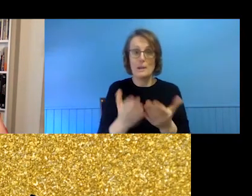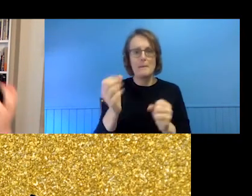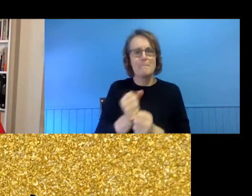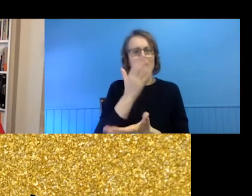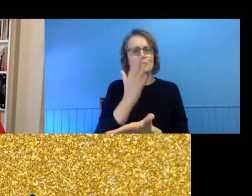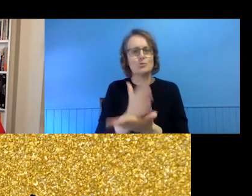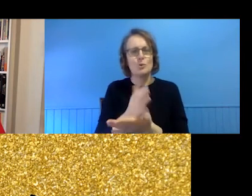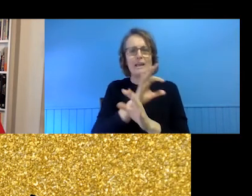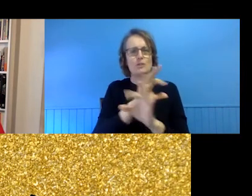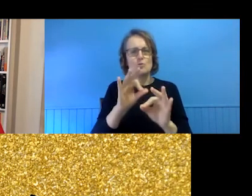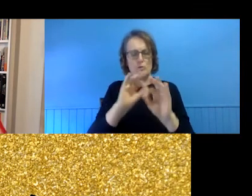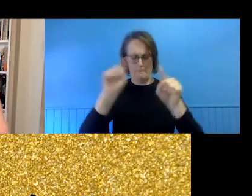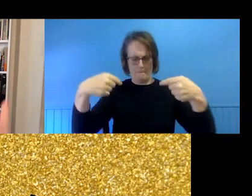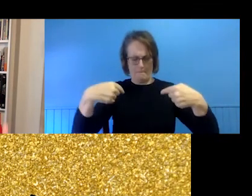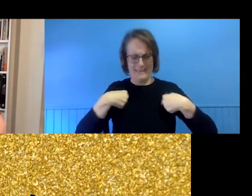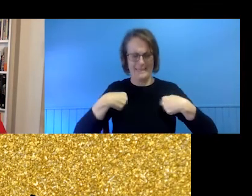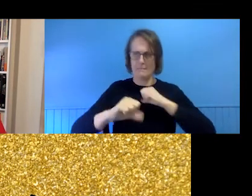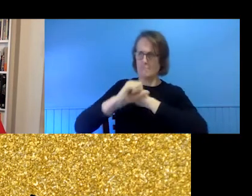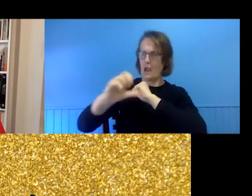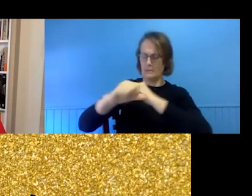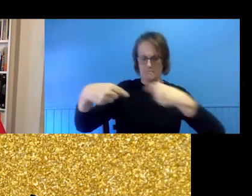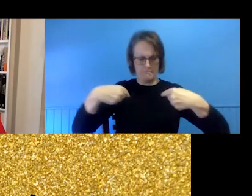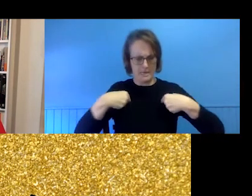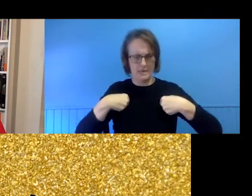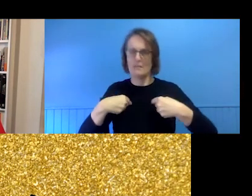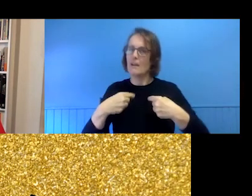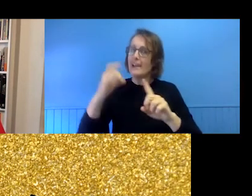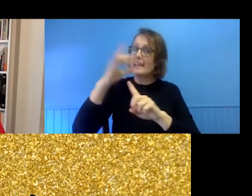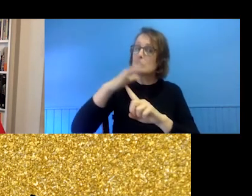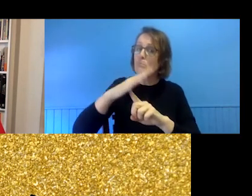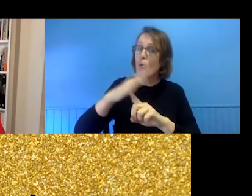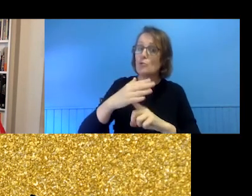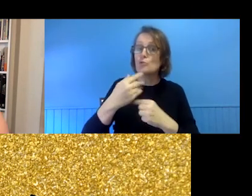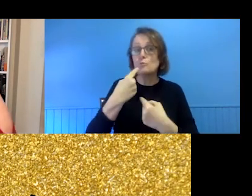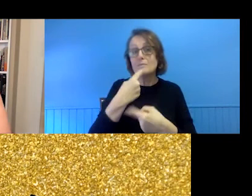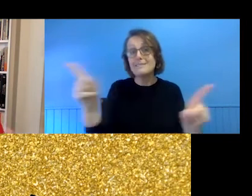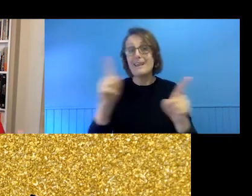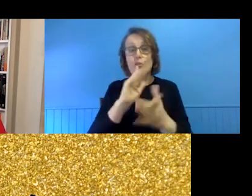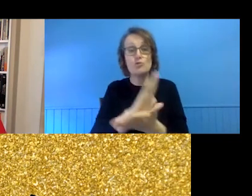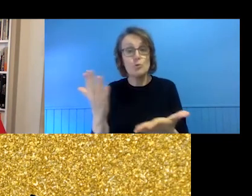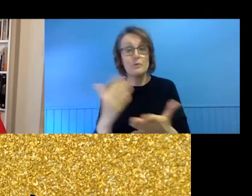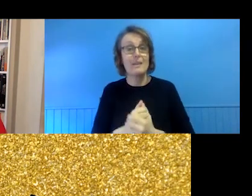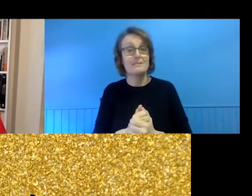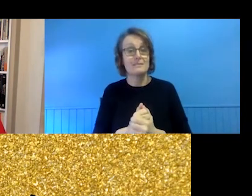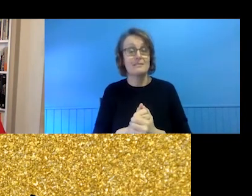all about you. Yes, it's important for you to acknowledge the truth about what's happening to you. Yes, of course, in your marketing it's